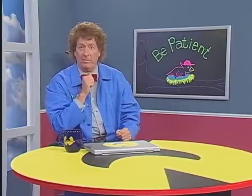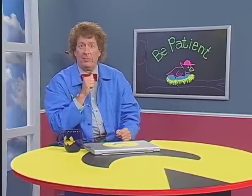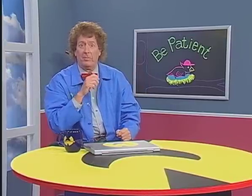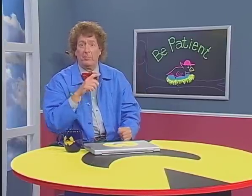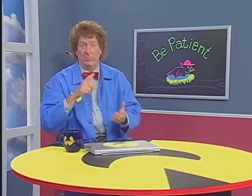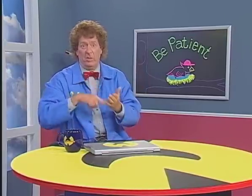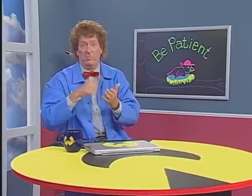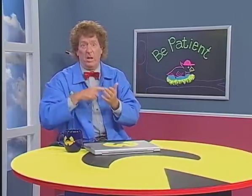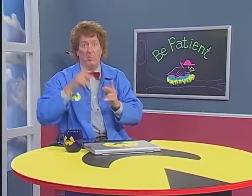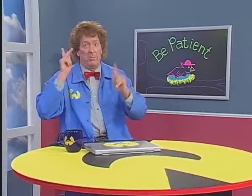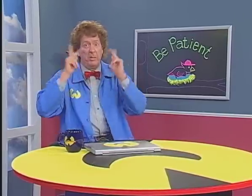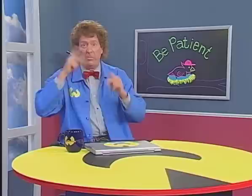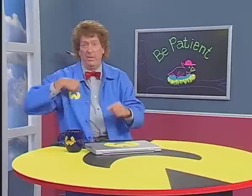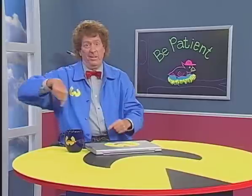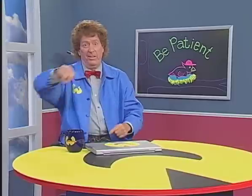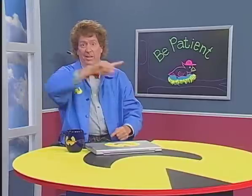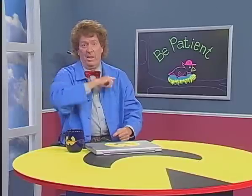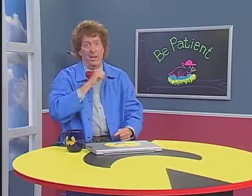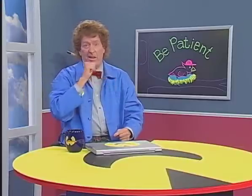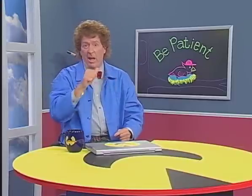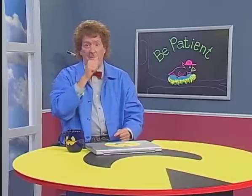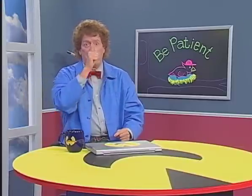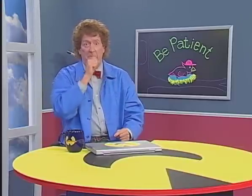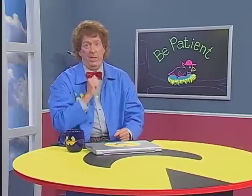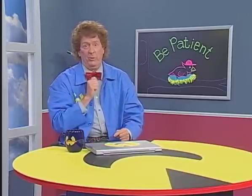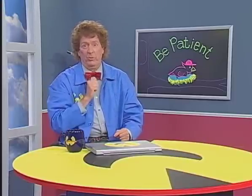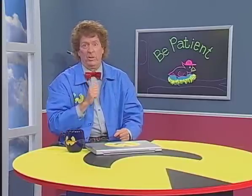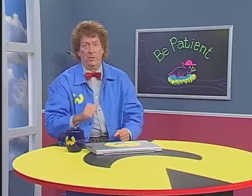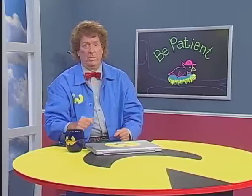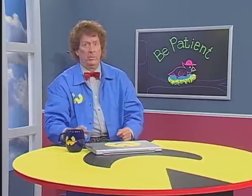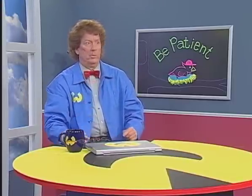SOMETIMES PEOPLE LIKE US AREN'T PATIENT.